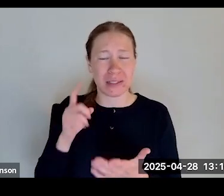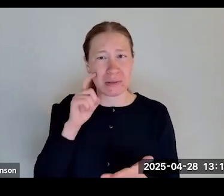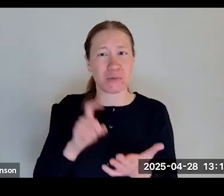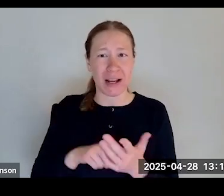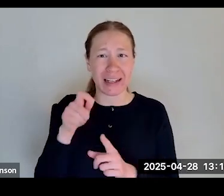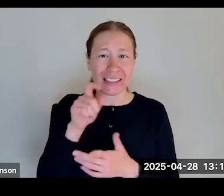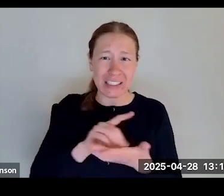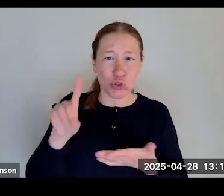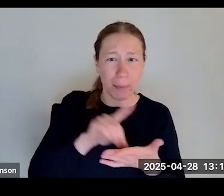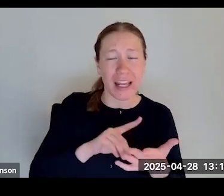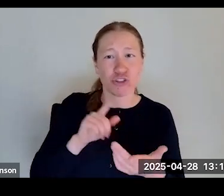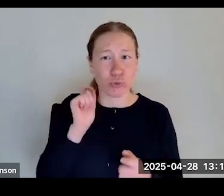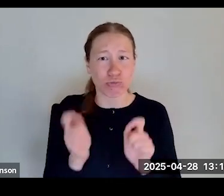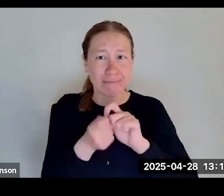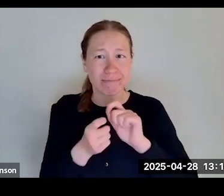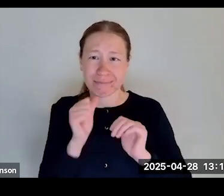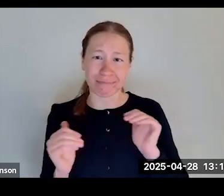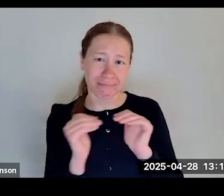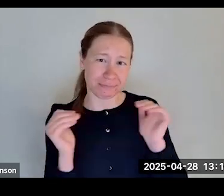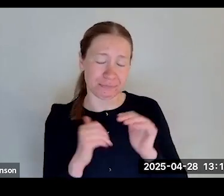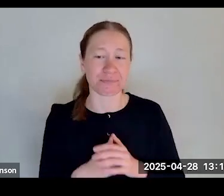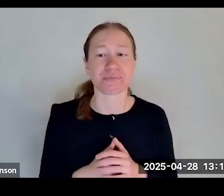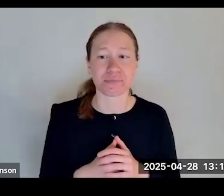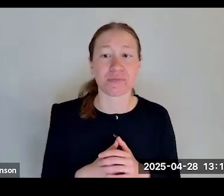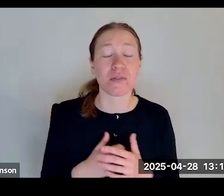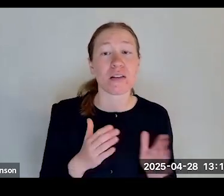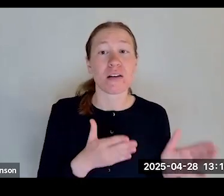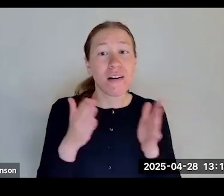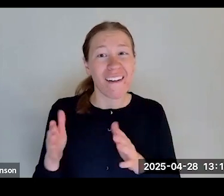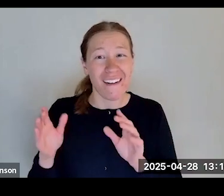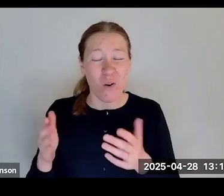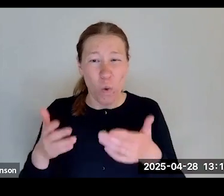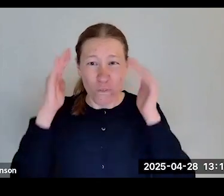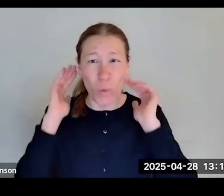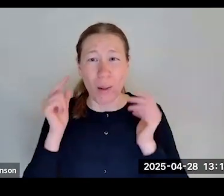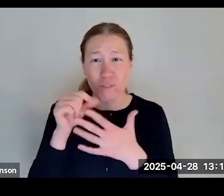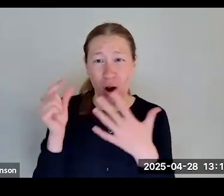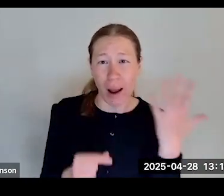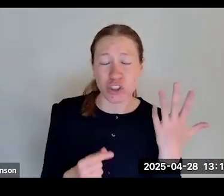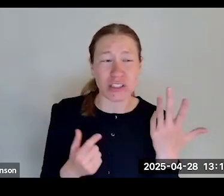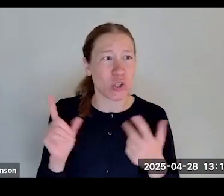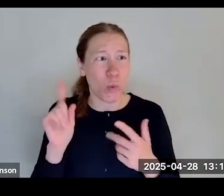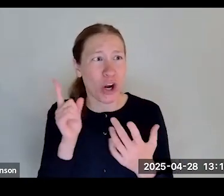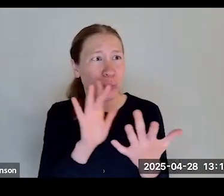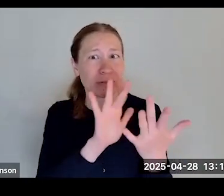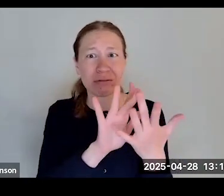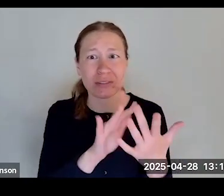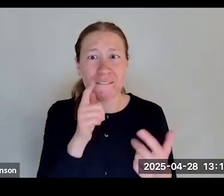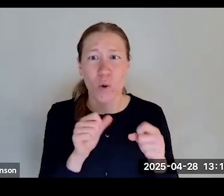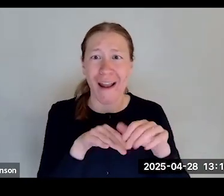Individuals can also be overwhelmed by options. So where do they go for access and support? Who's their first step?